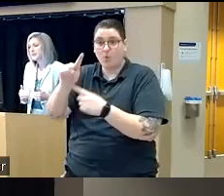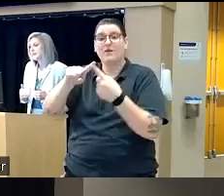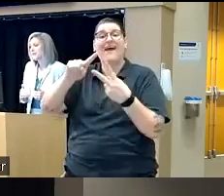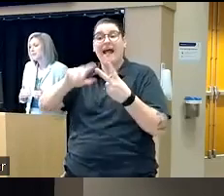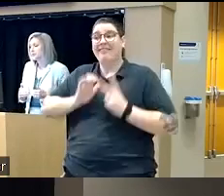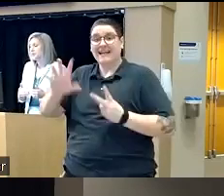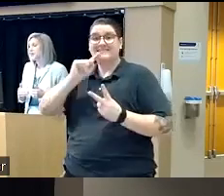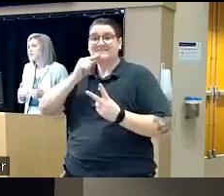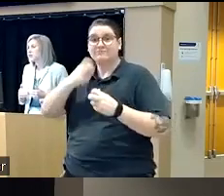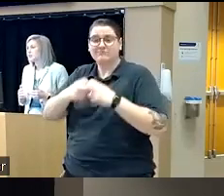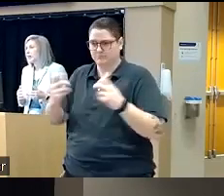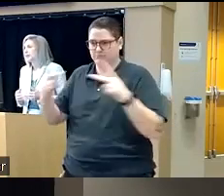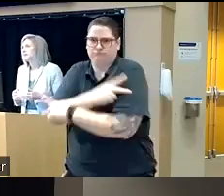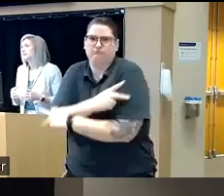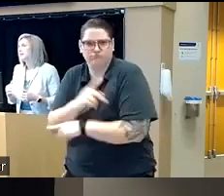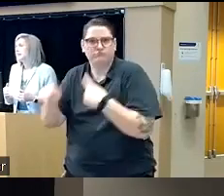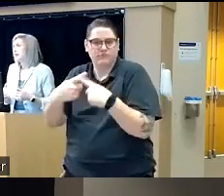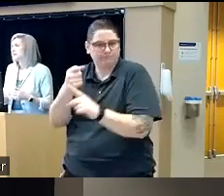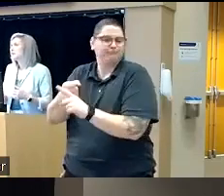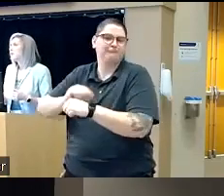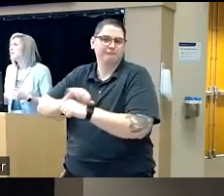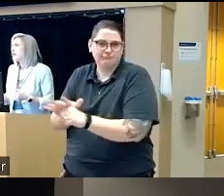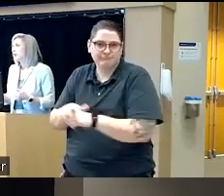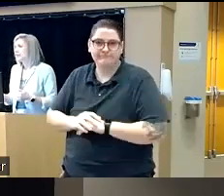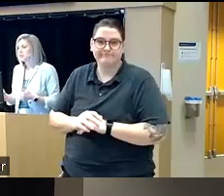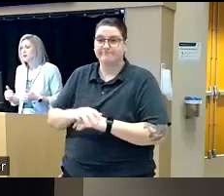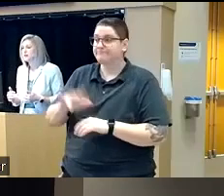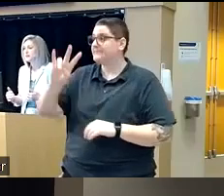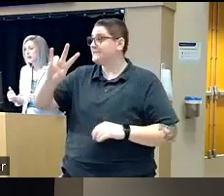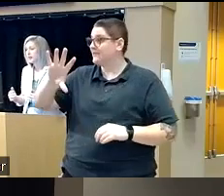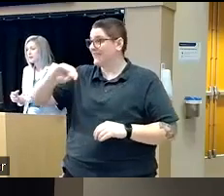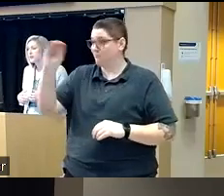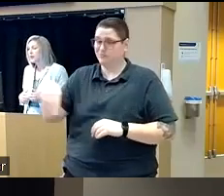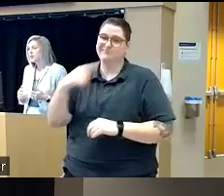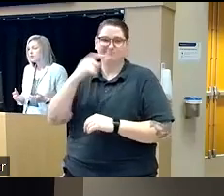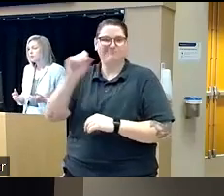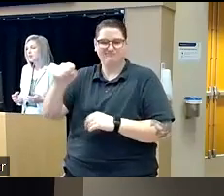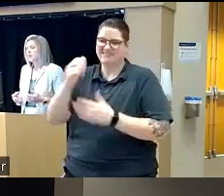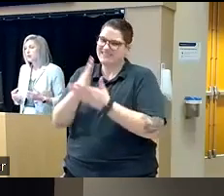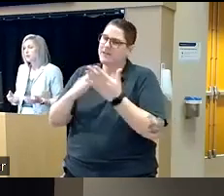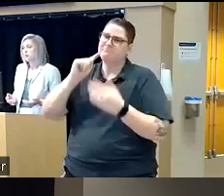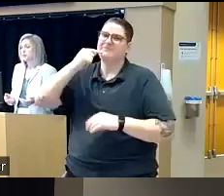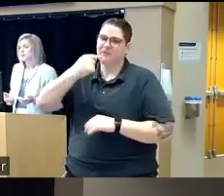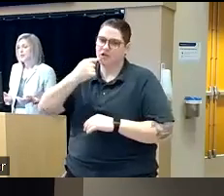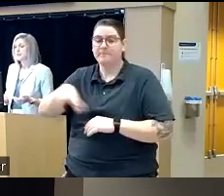65 percent of the respondents indicated some variation of severity notably 34 percent